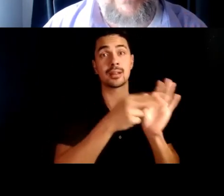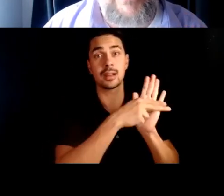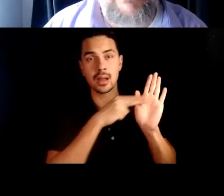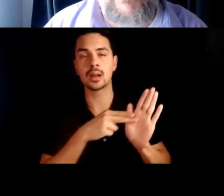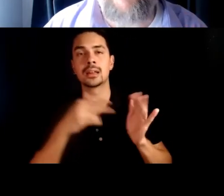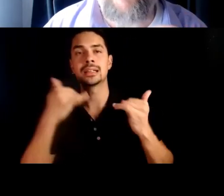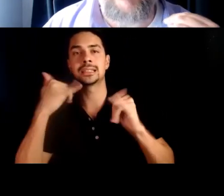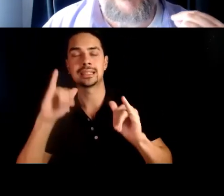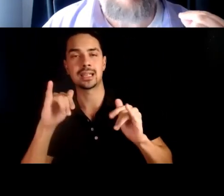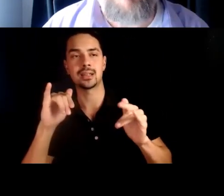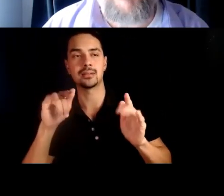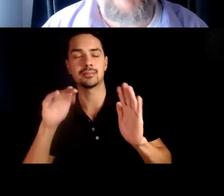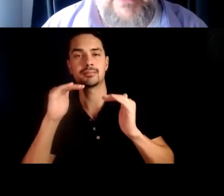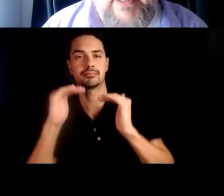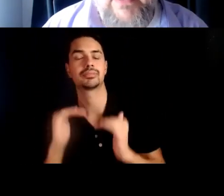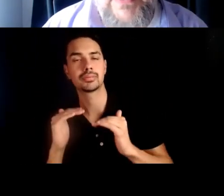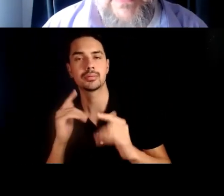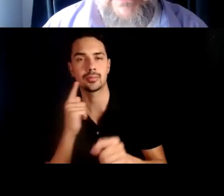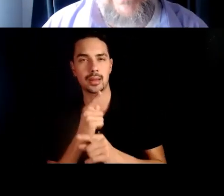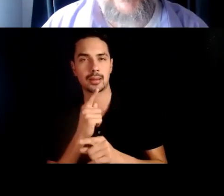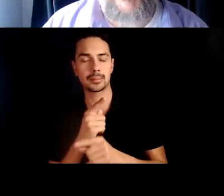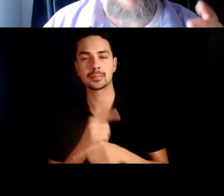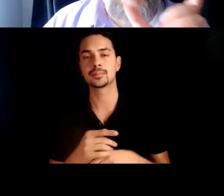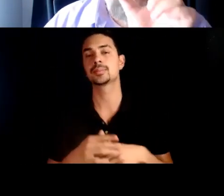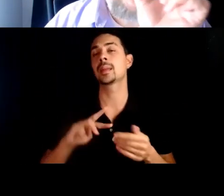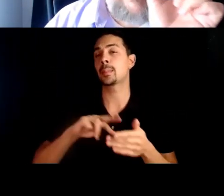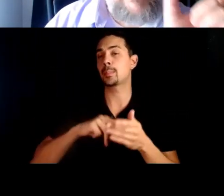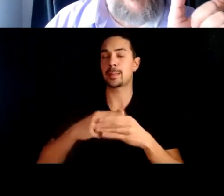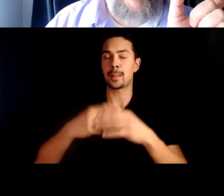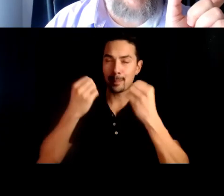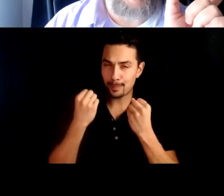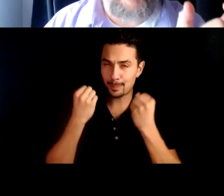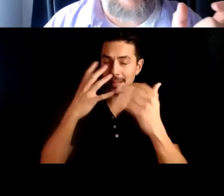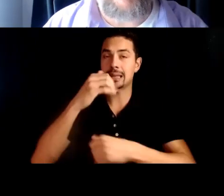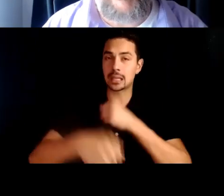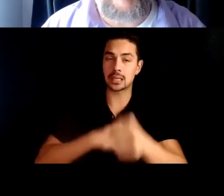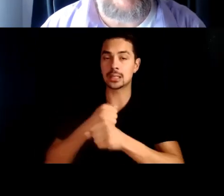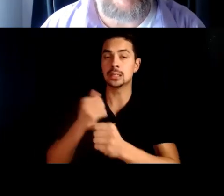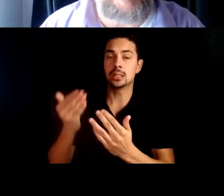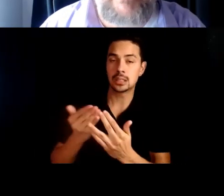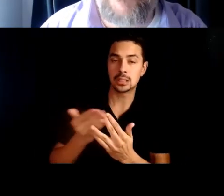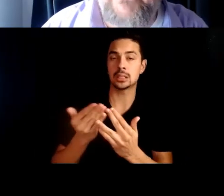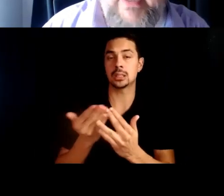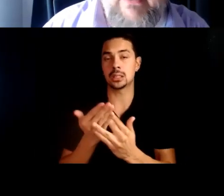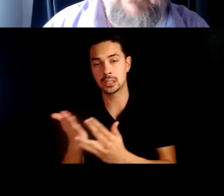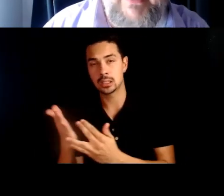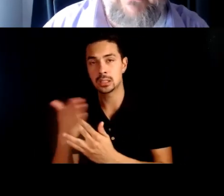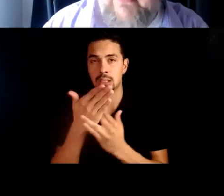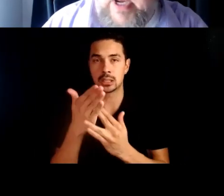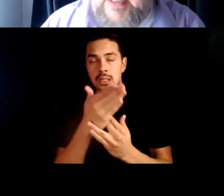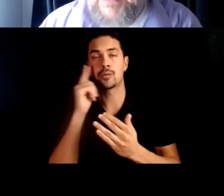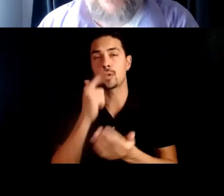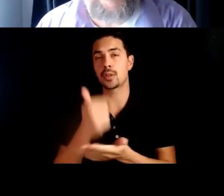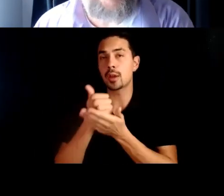to be in therapy for multiple years and that time period has shortened as the standards of care have been revised.